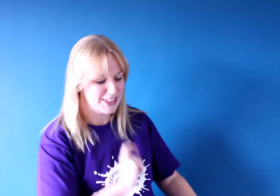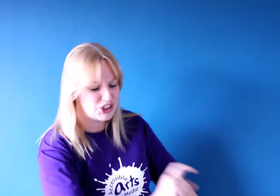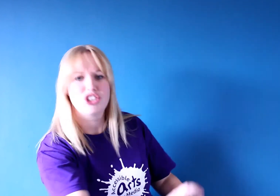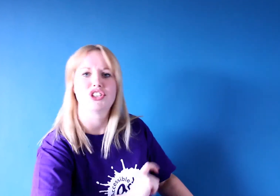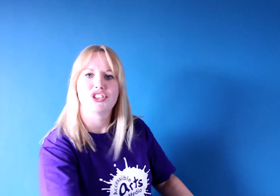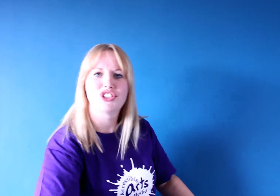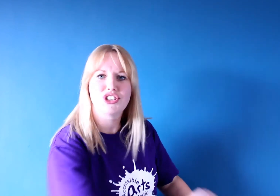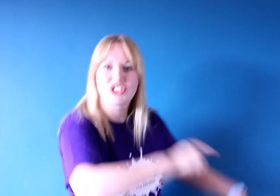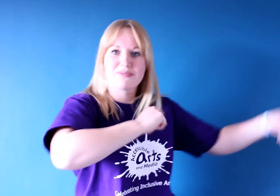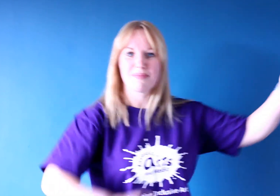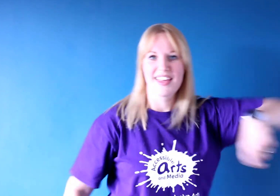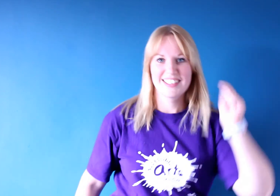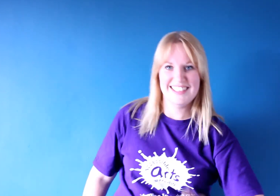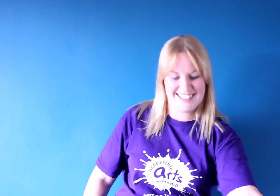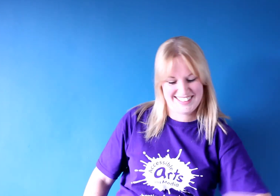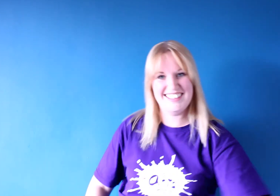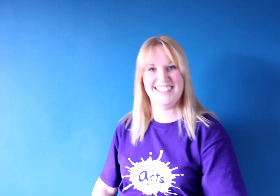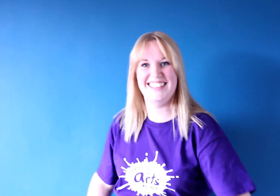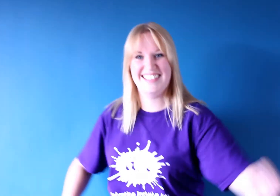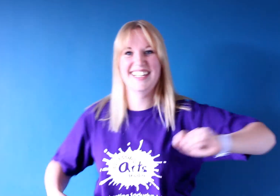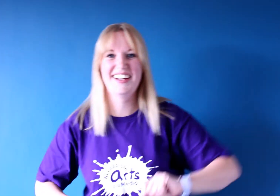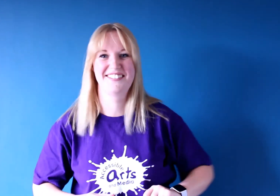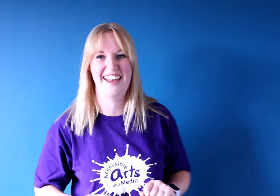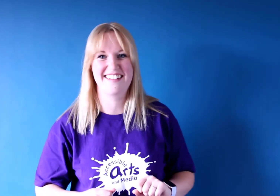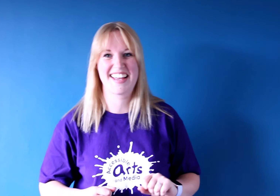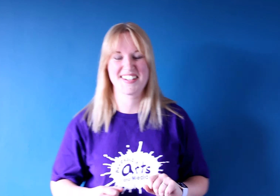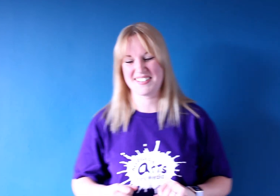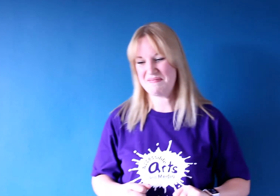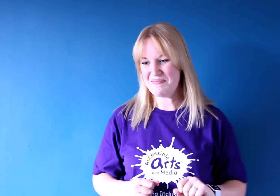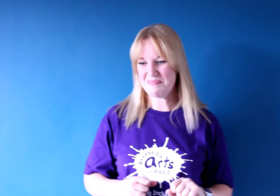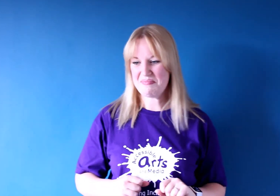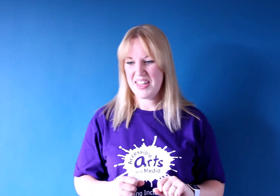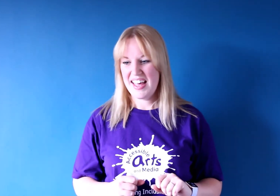Tshhh. Tsshhh. Very good.